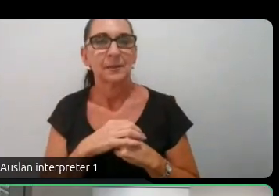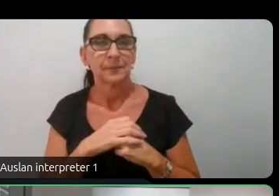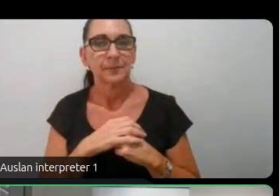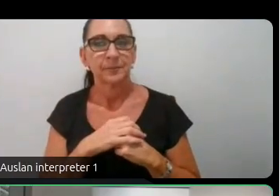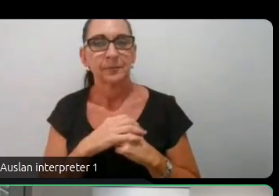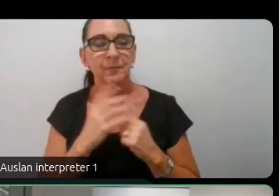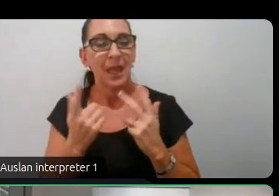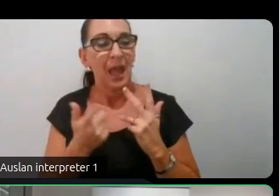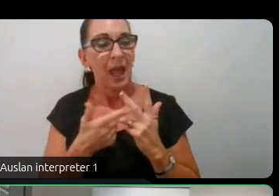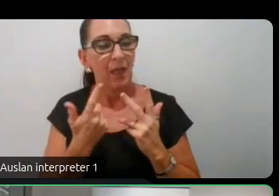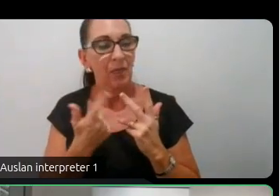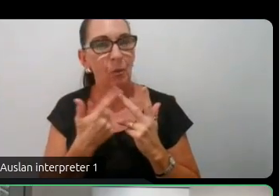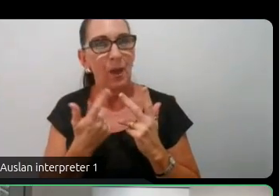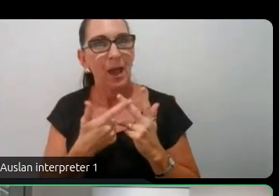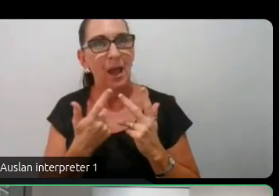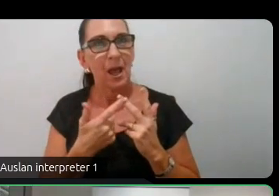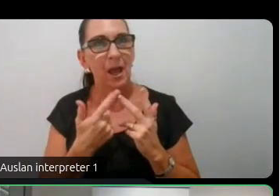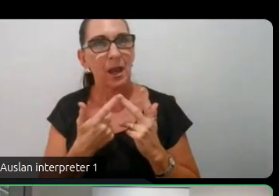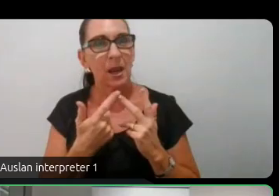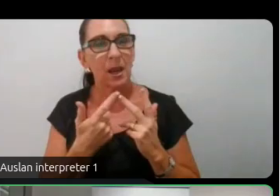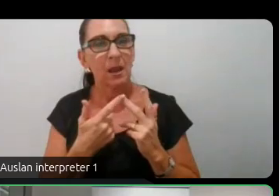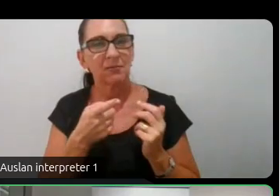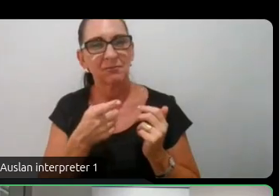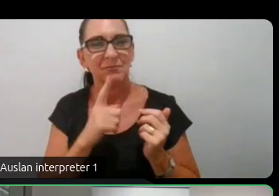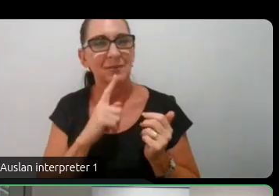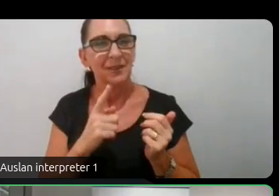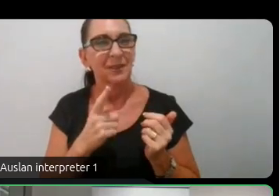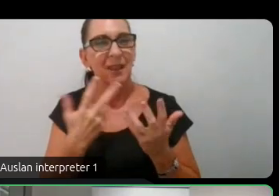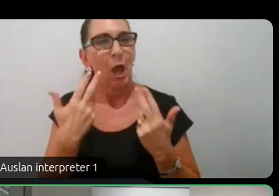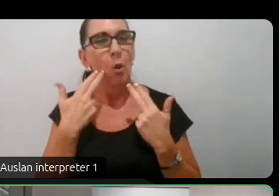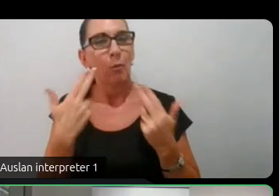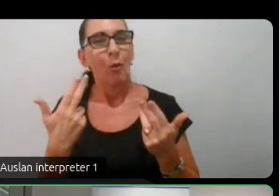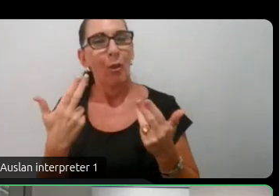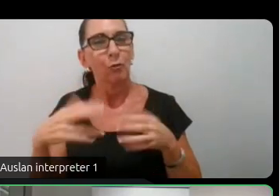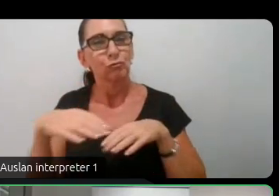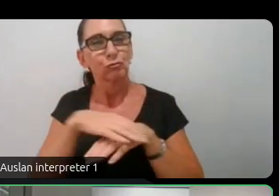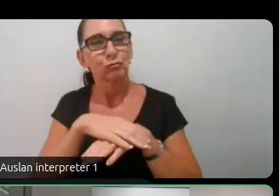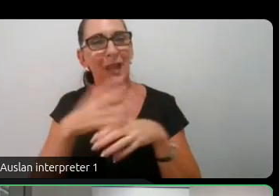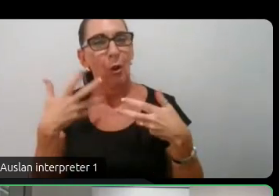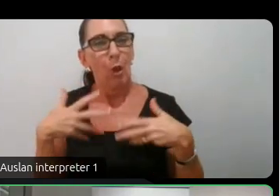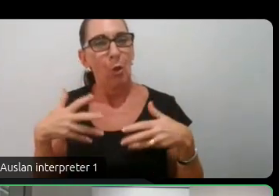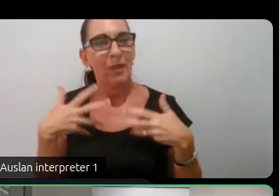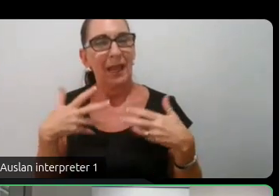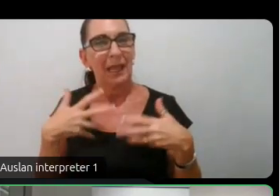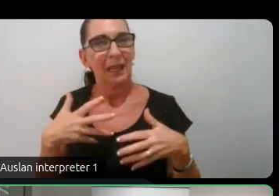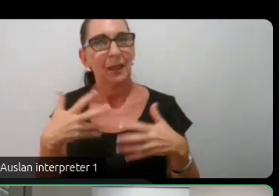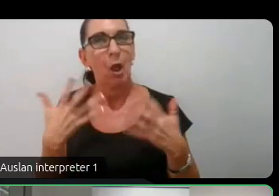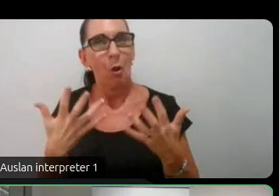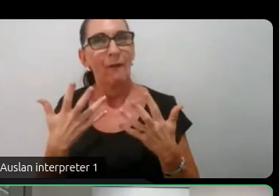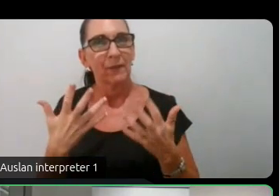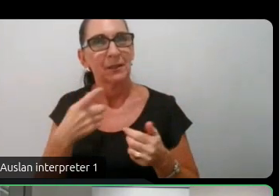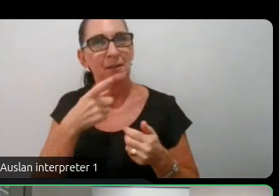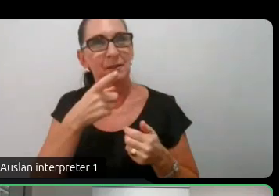one is kind of standard footwear and clothing. that often comes up with uh like orthopedics,